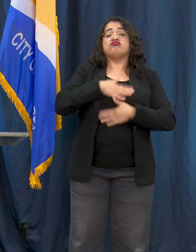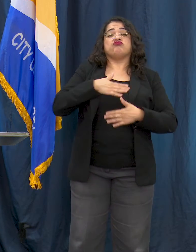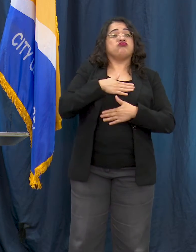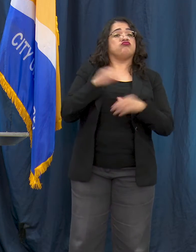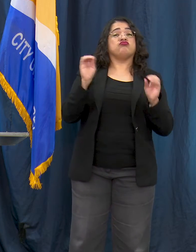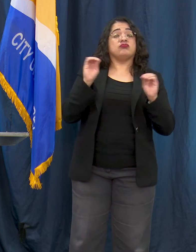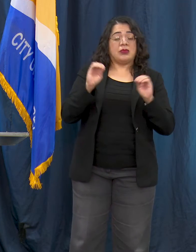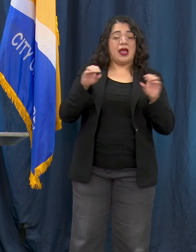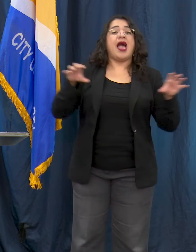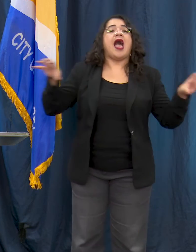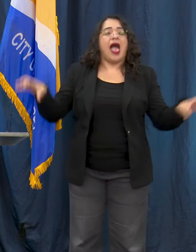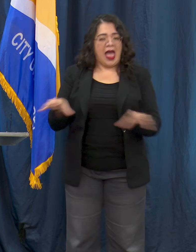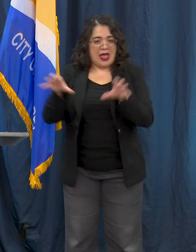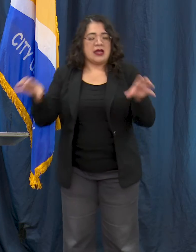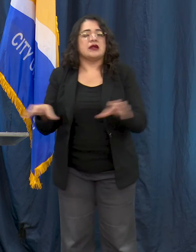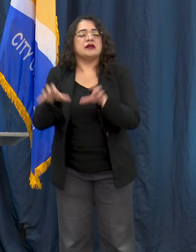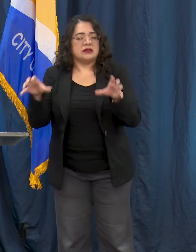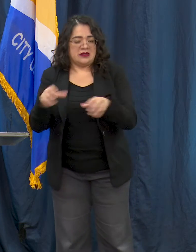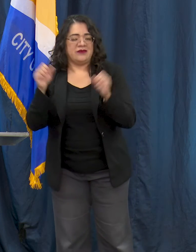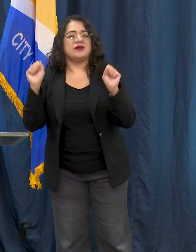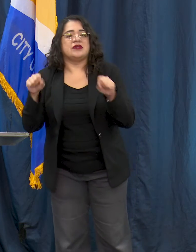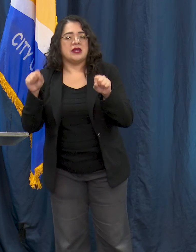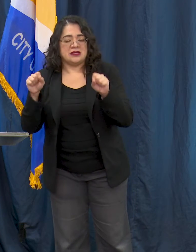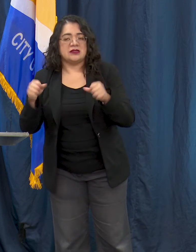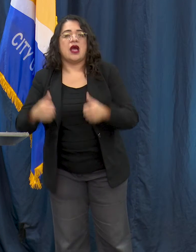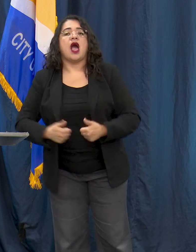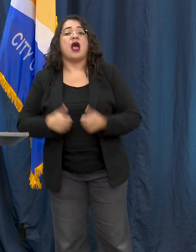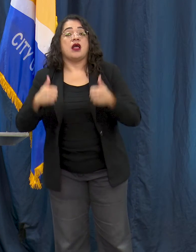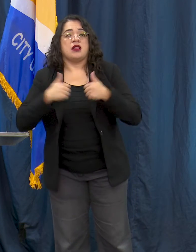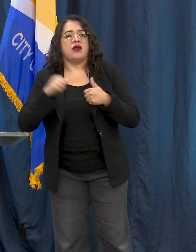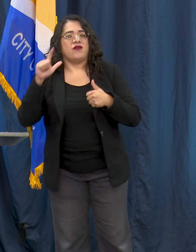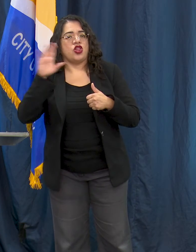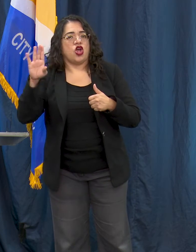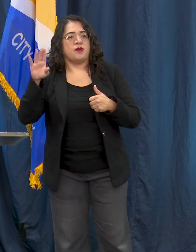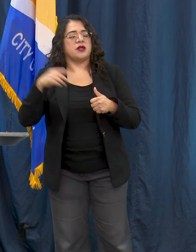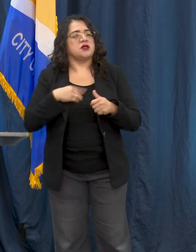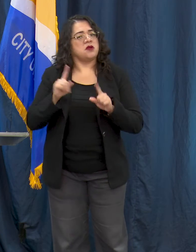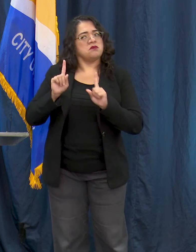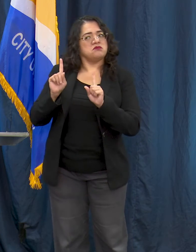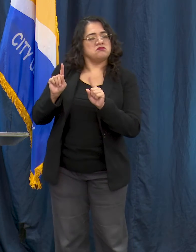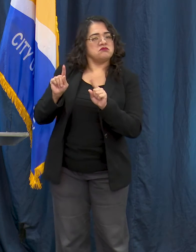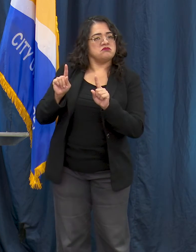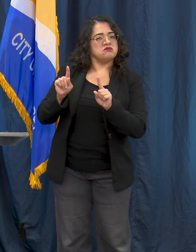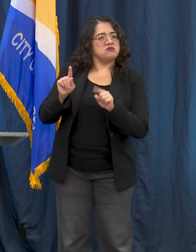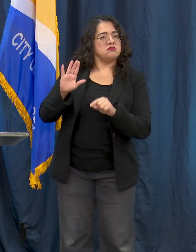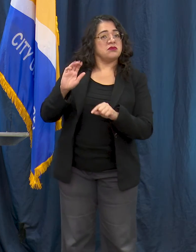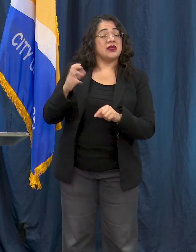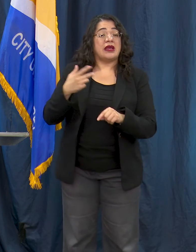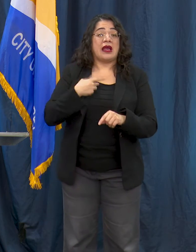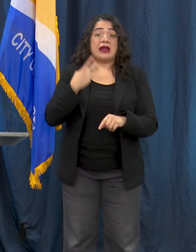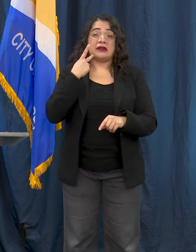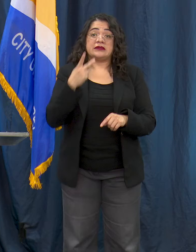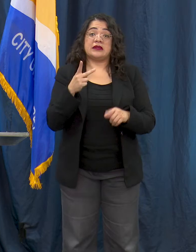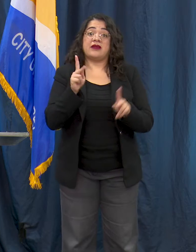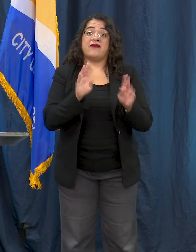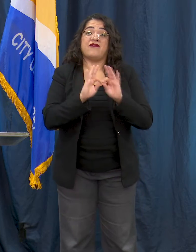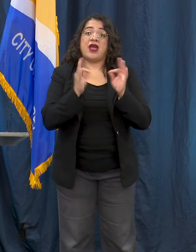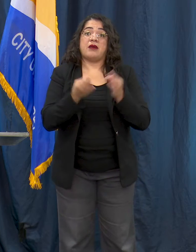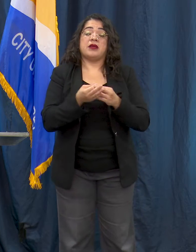and what I see -I live in Long Beach, I go by the beaches fairly often. What I see is families sitting near the beach and their kids are swimming and